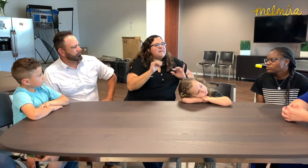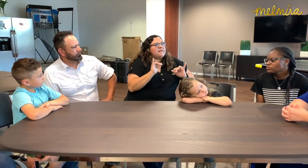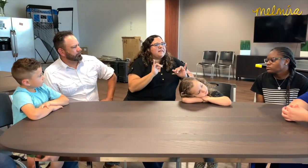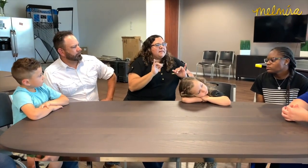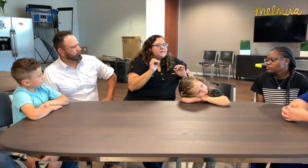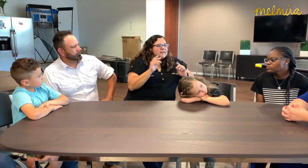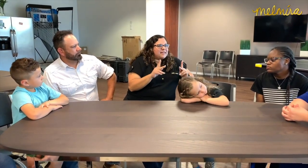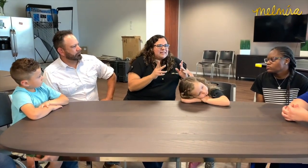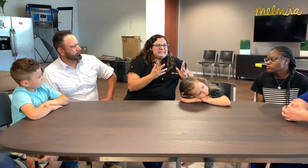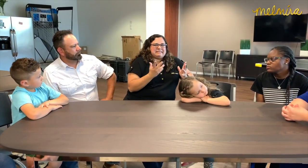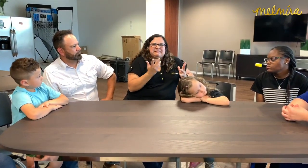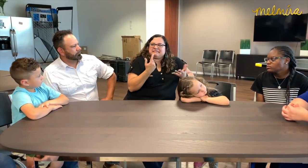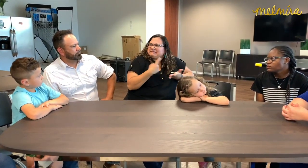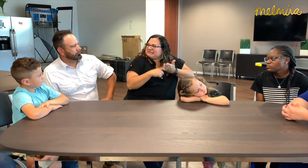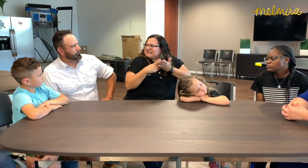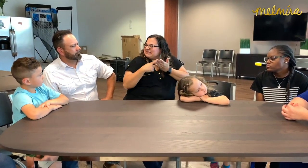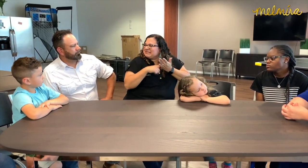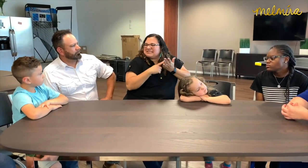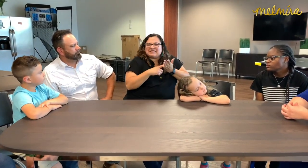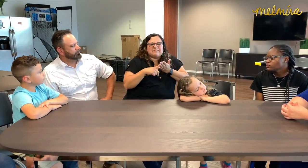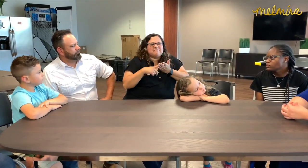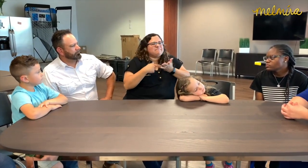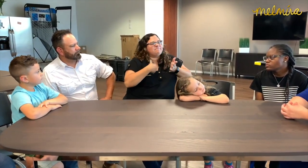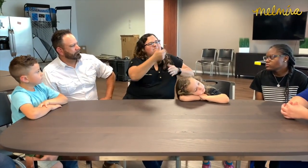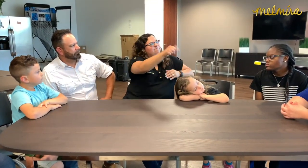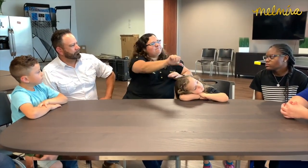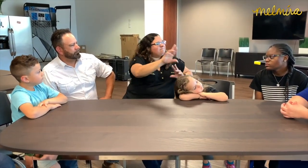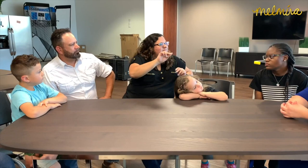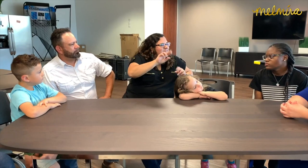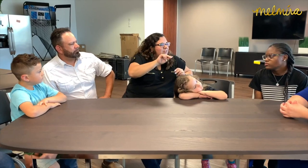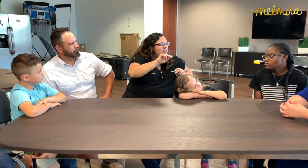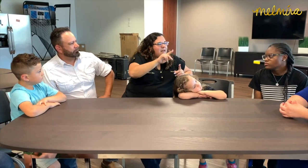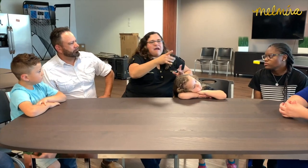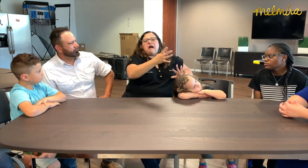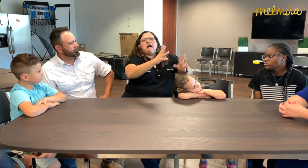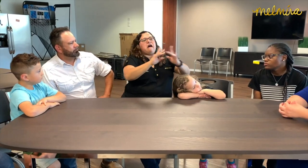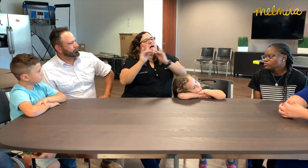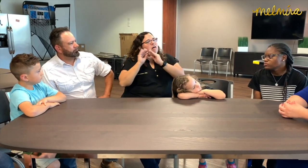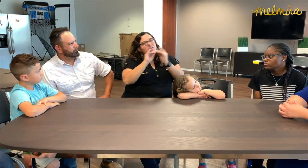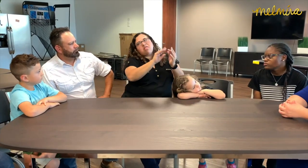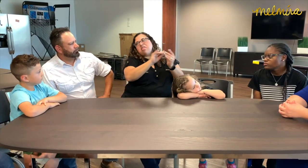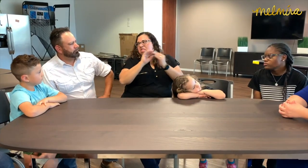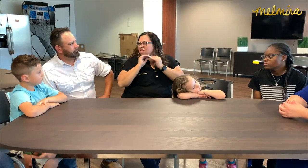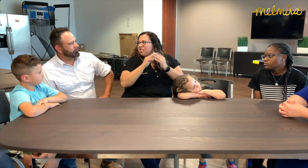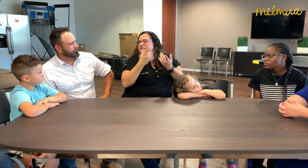We're like, ah okay... We discussed and decided to decline their offer, but they still wanted us to